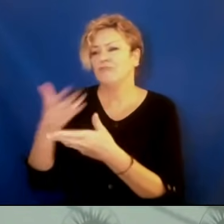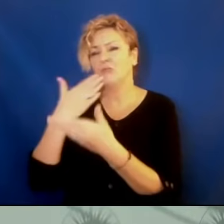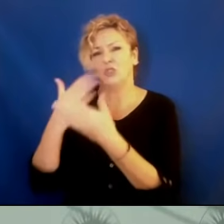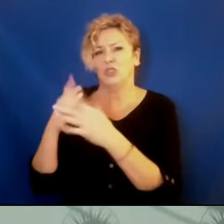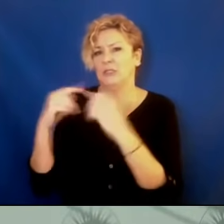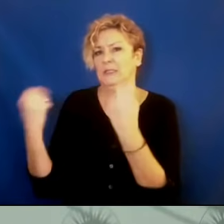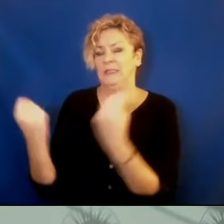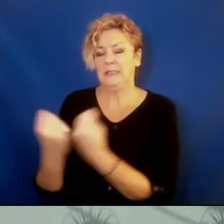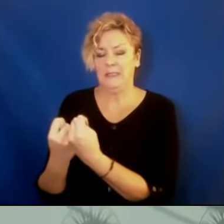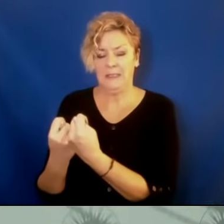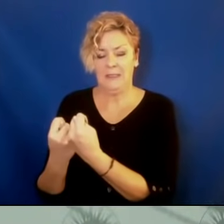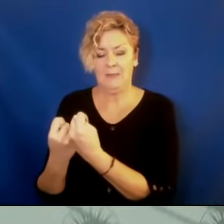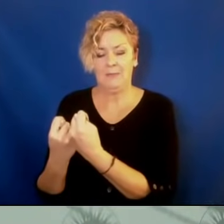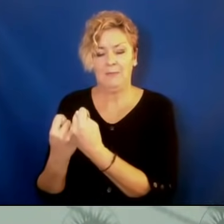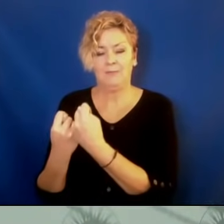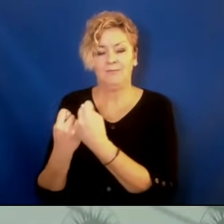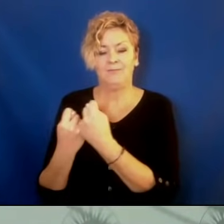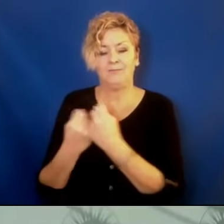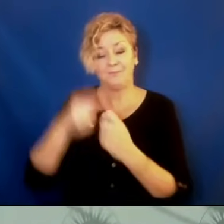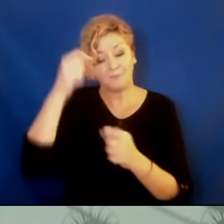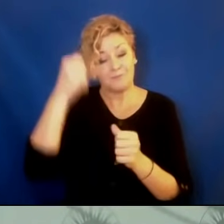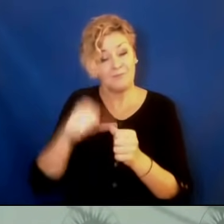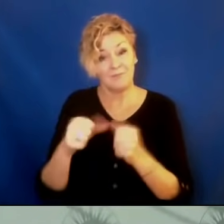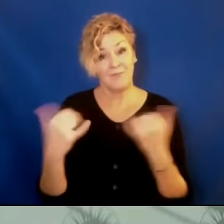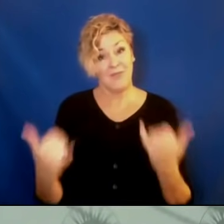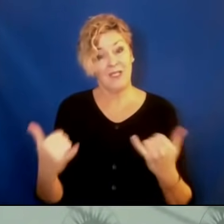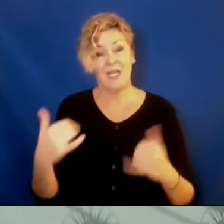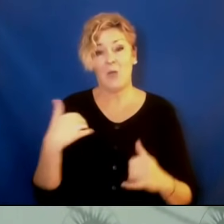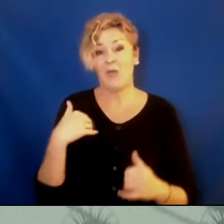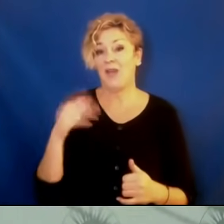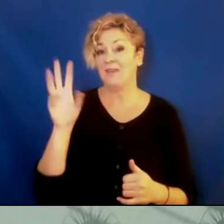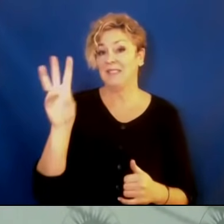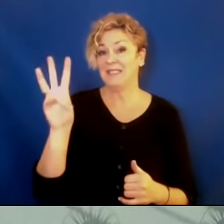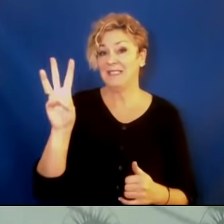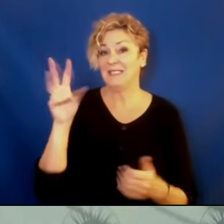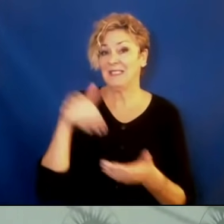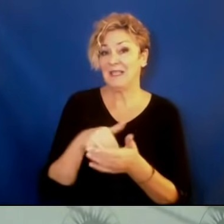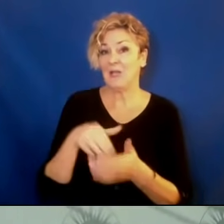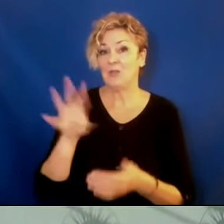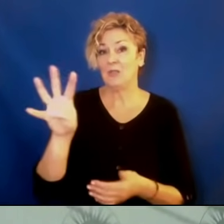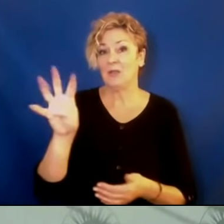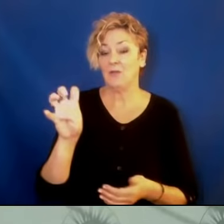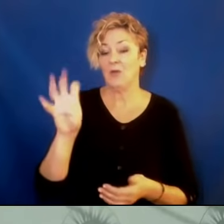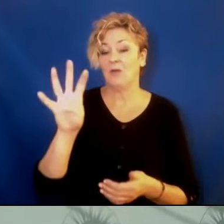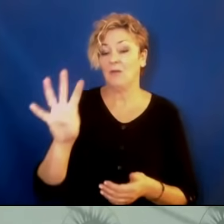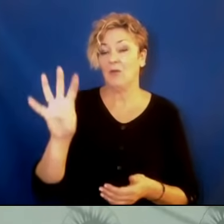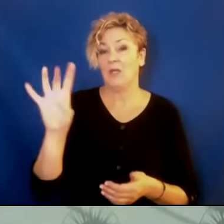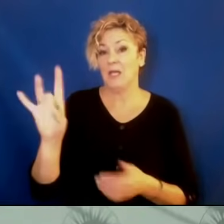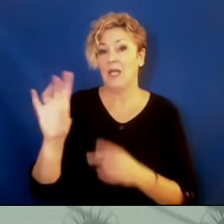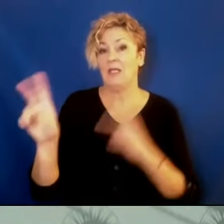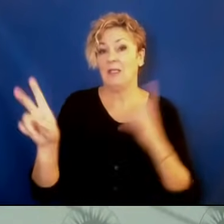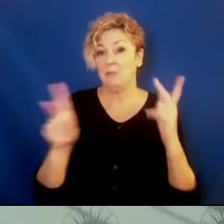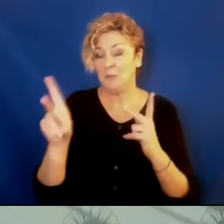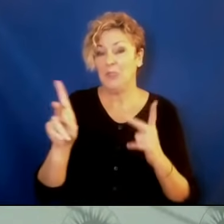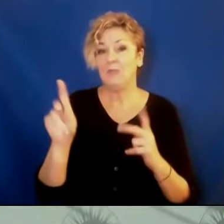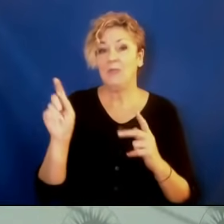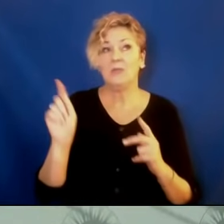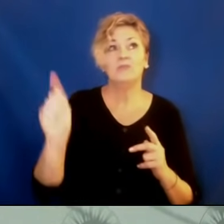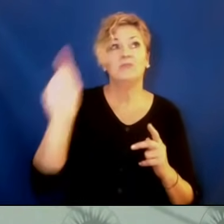Gustafson and her team and all the public health of issues some of whom to contact reason.